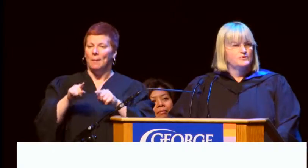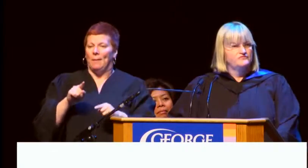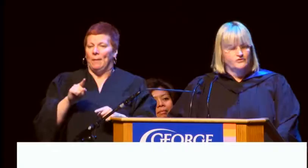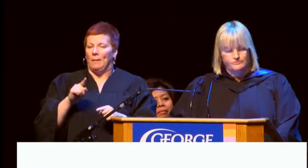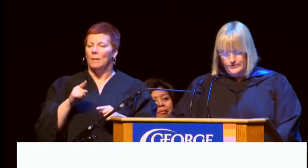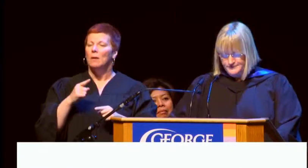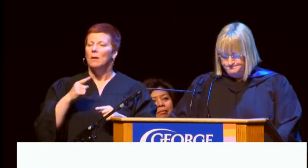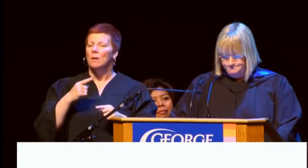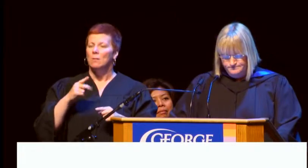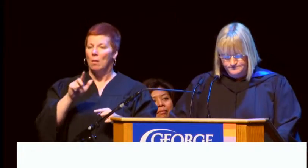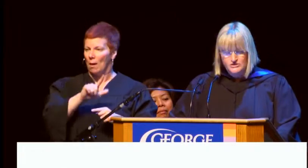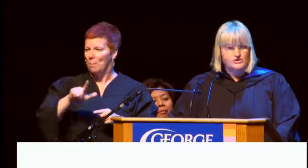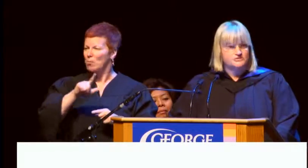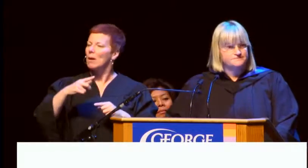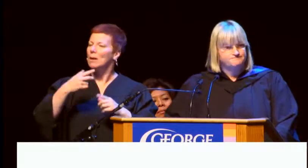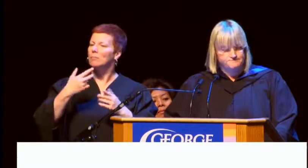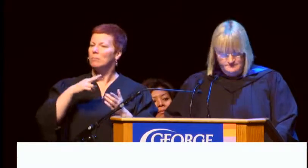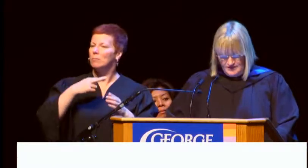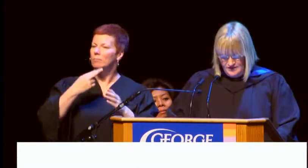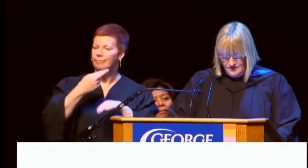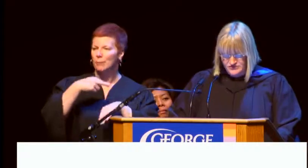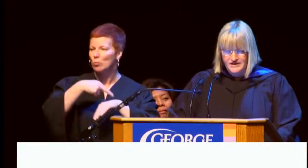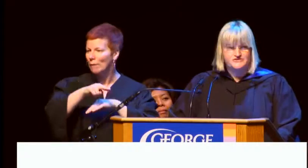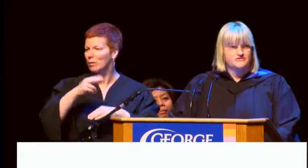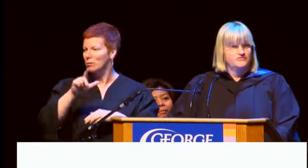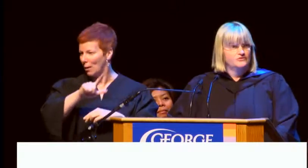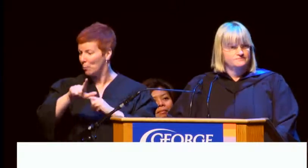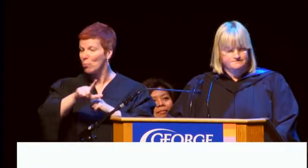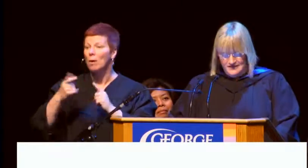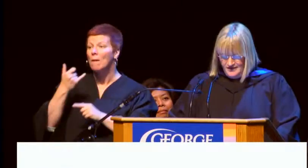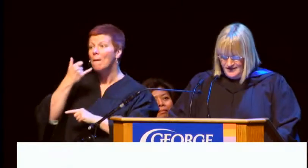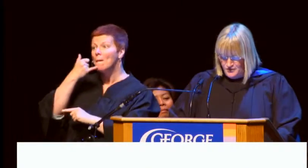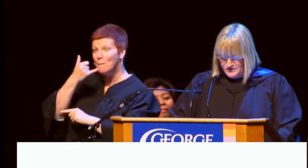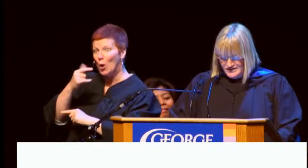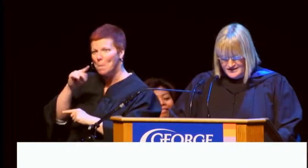IN THE PHONE BOOK AND CALLED HER. SHE ANSWERED THE PHONE. WE CHATTED.